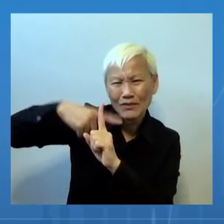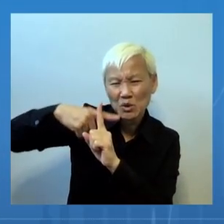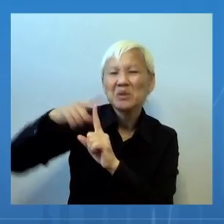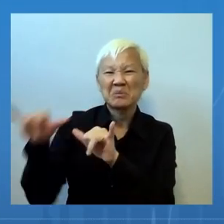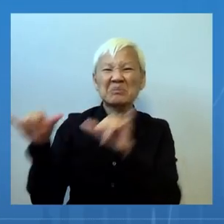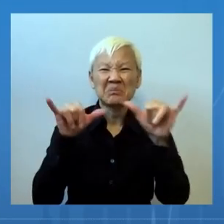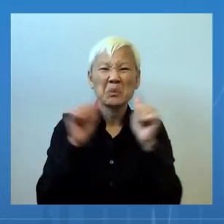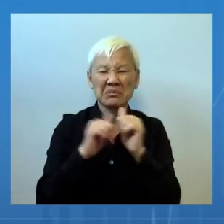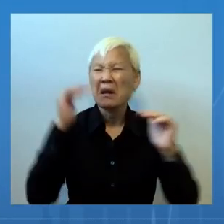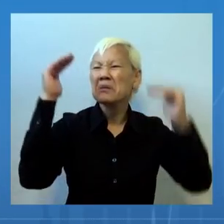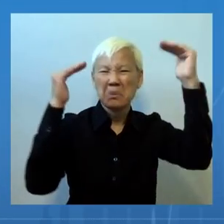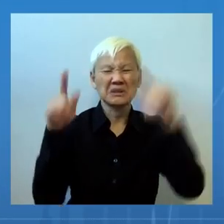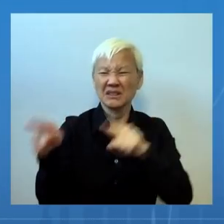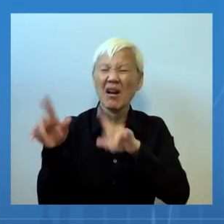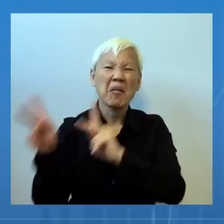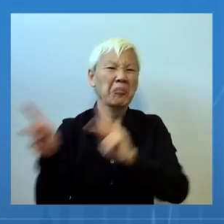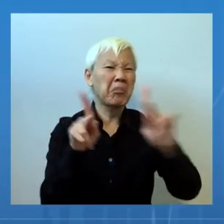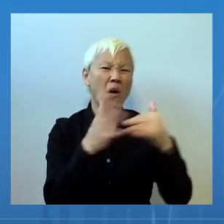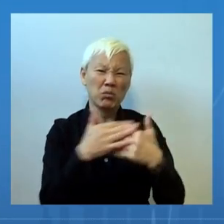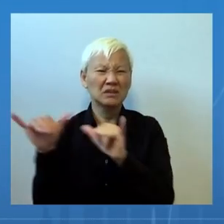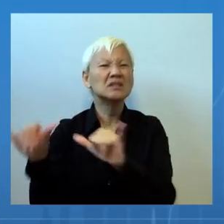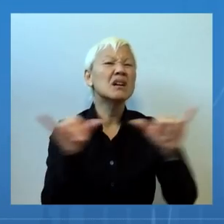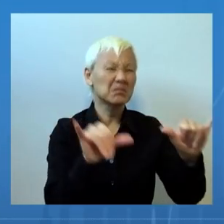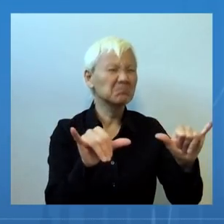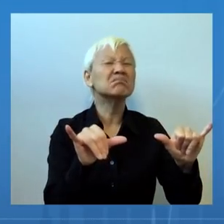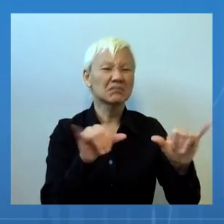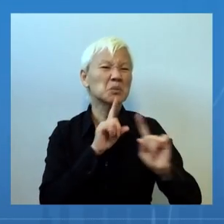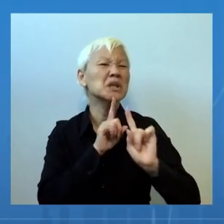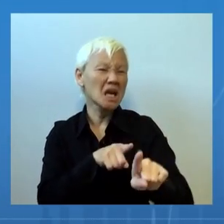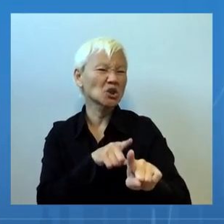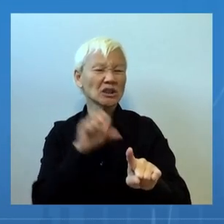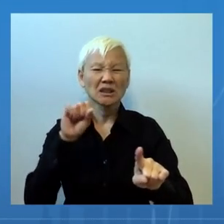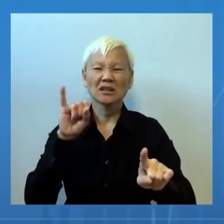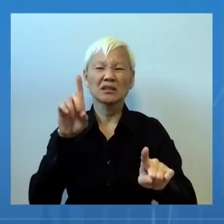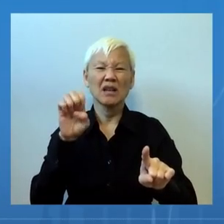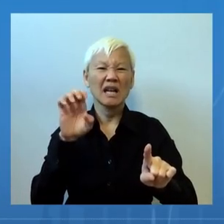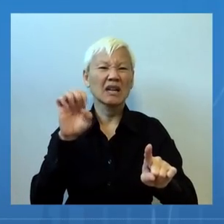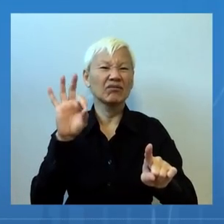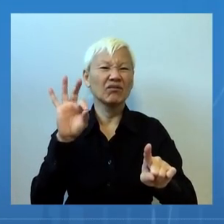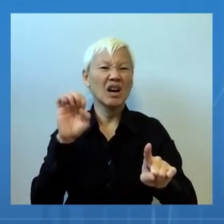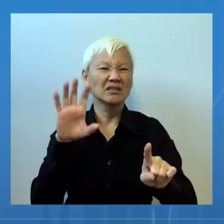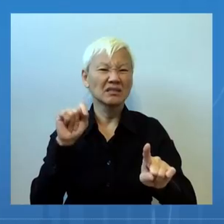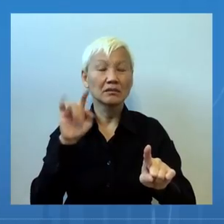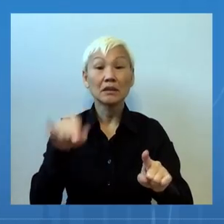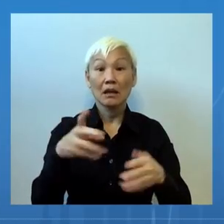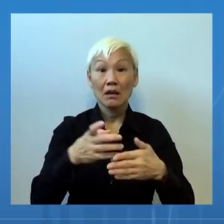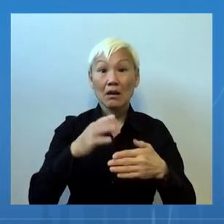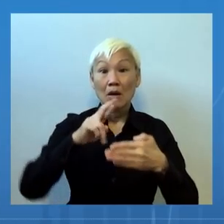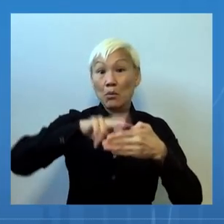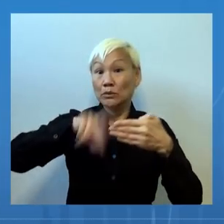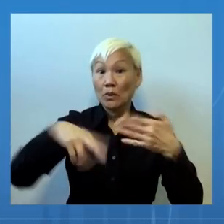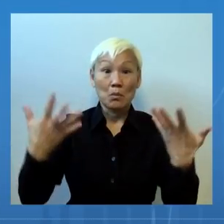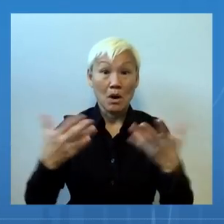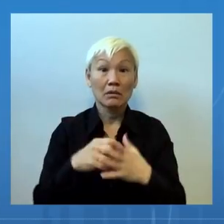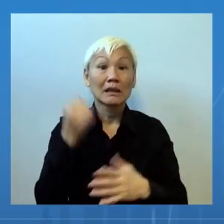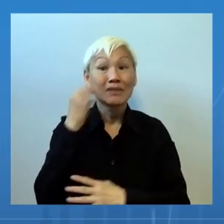With the safety and effective -- efficacy results, the FDA authorized the COVID-19 vaccine